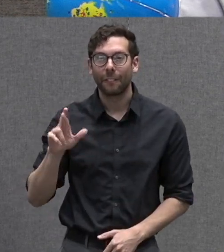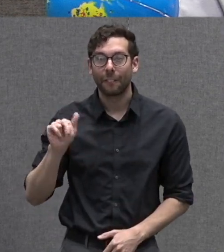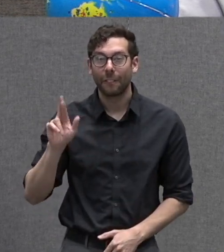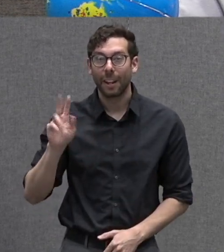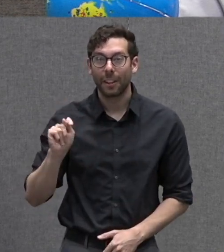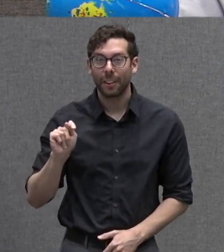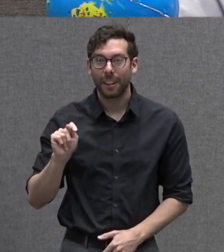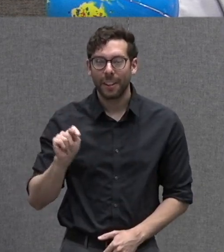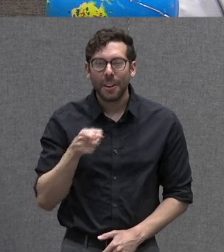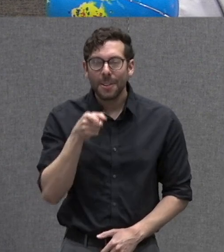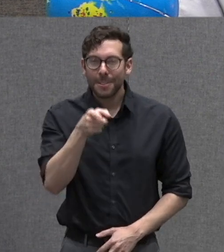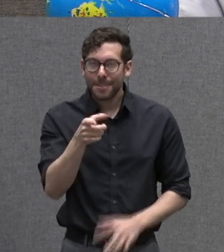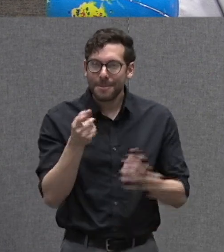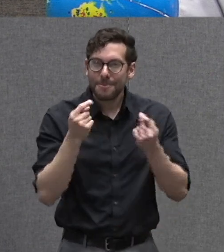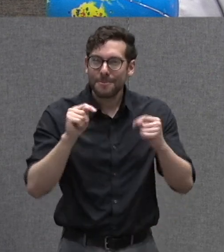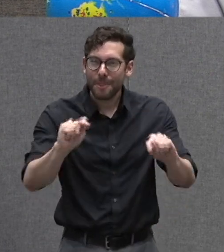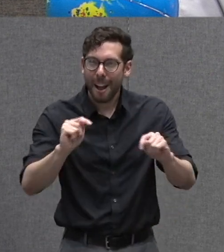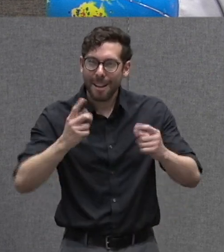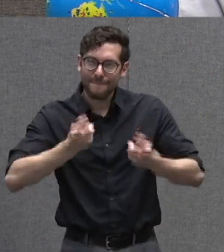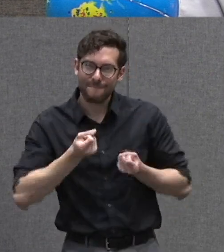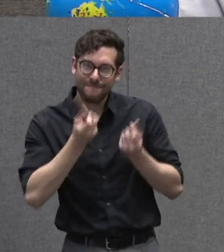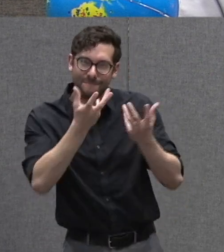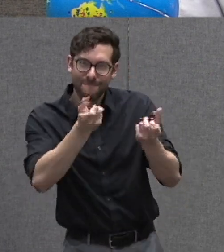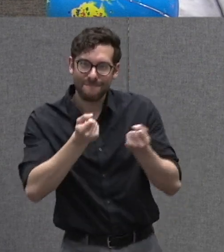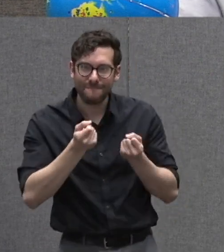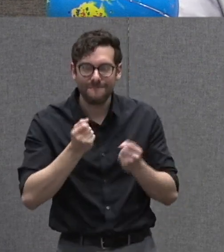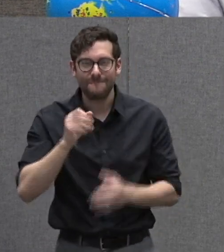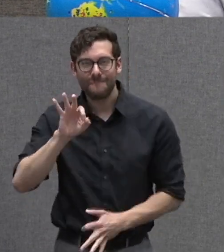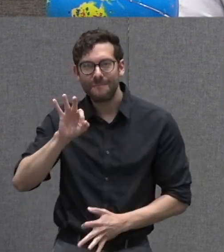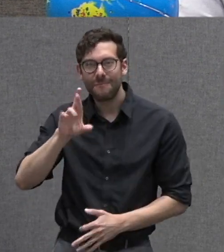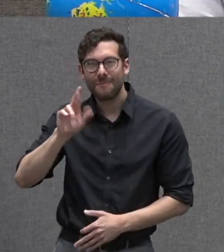as you used the word fragrant, and taught them that word.